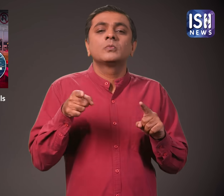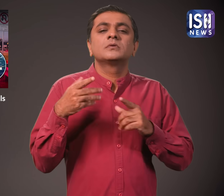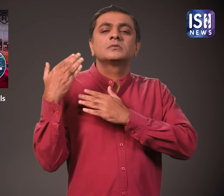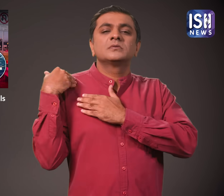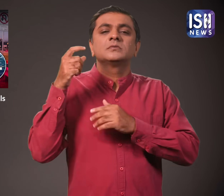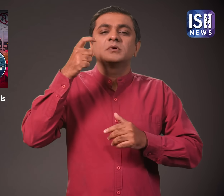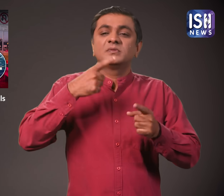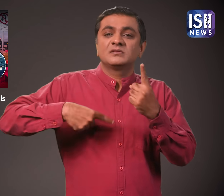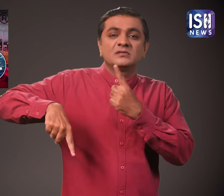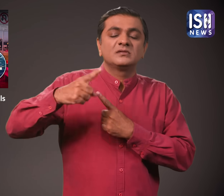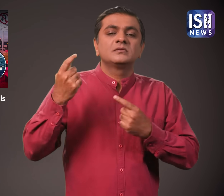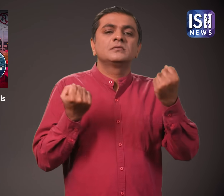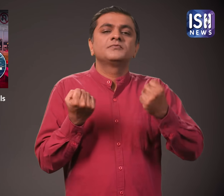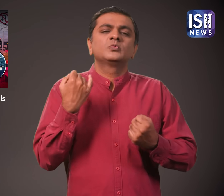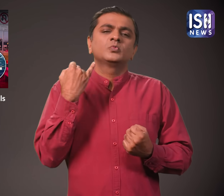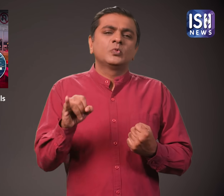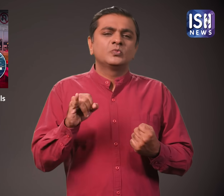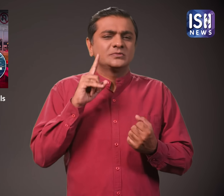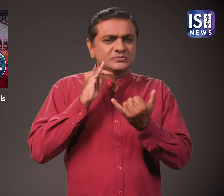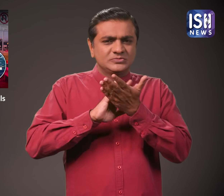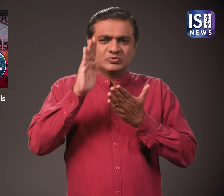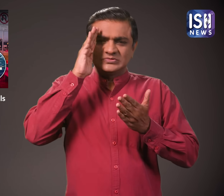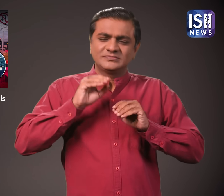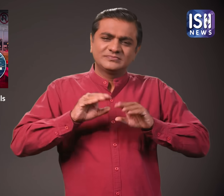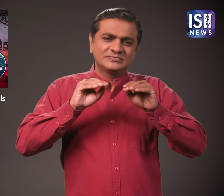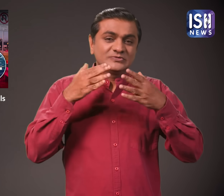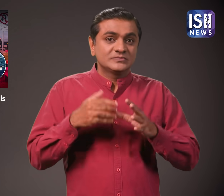This is often caused by driver's negligence. ISH had already released such videos.